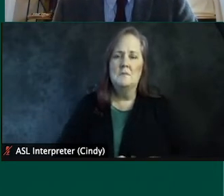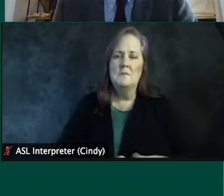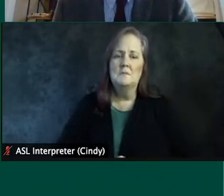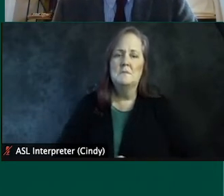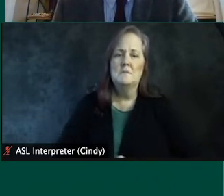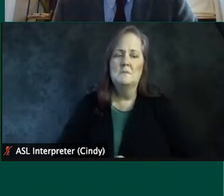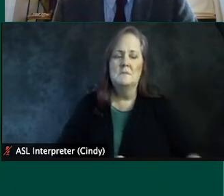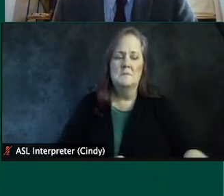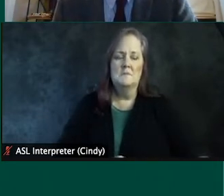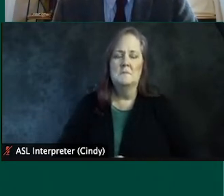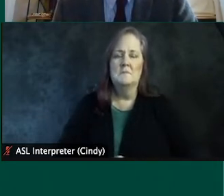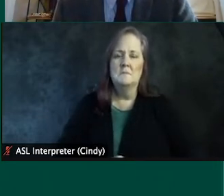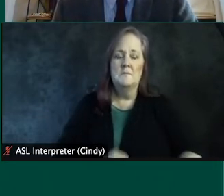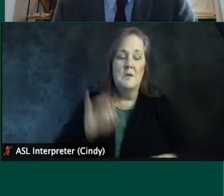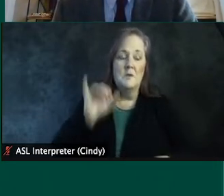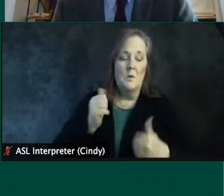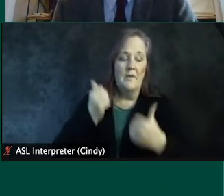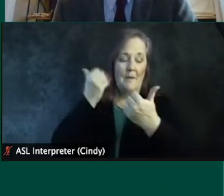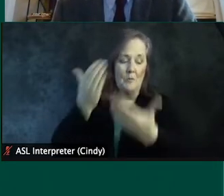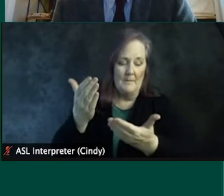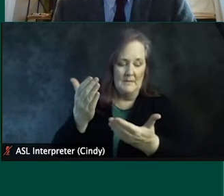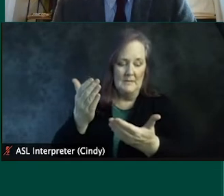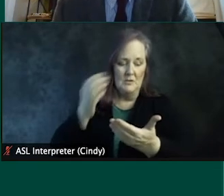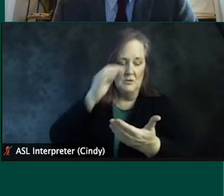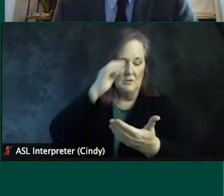and there would be an expectation that the benefits